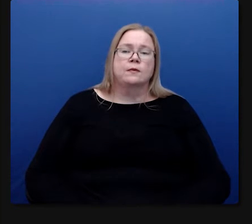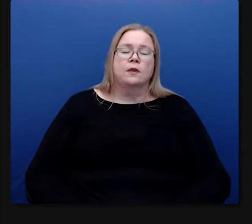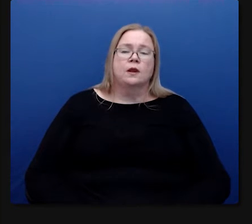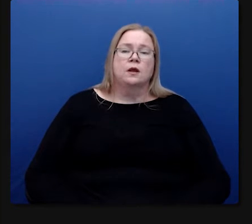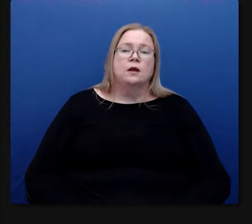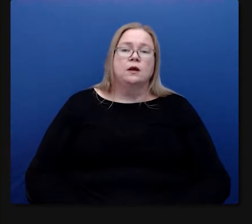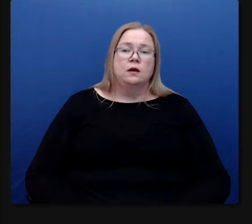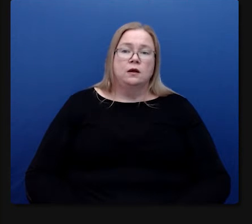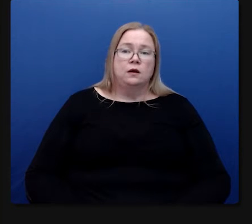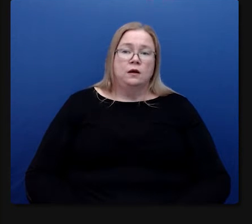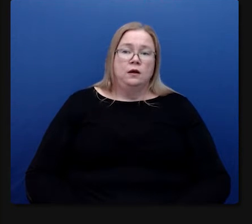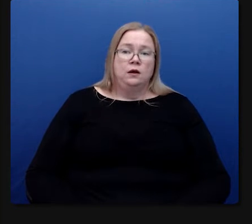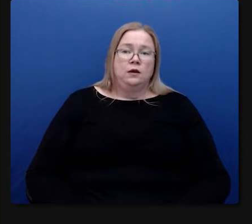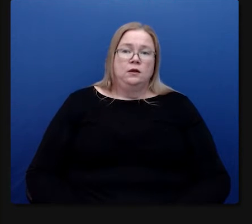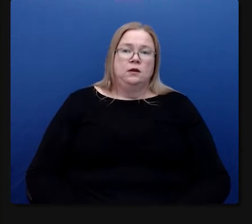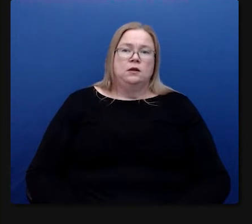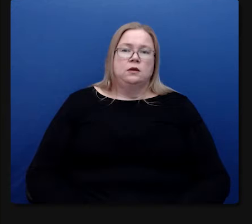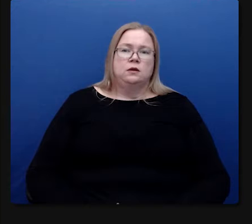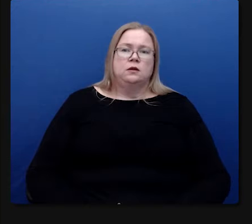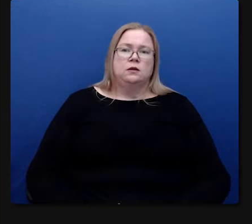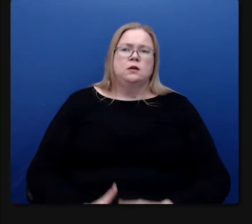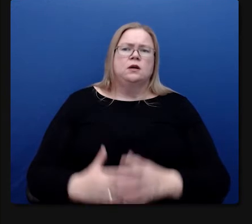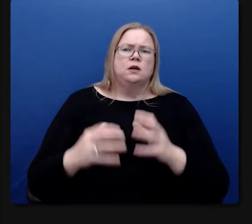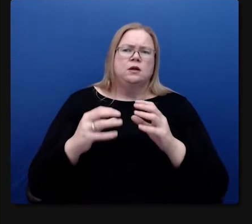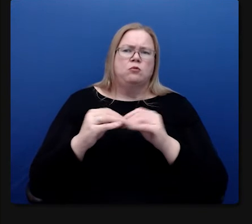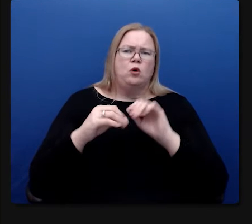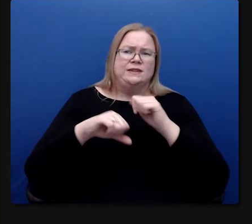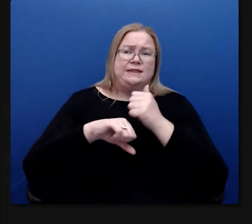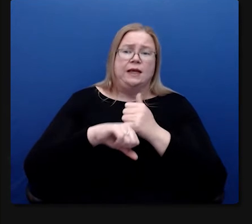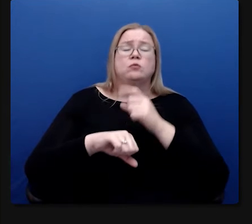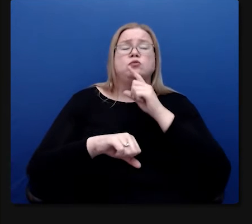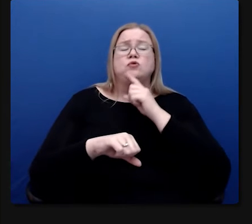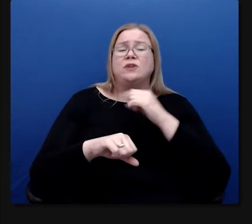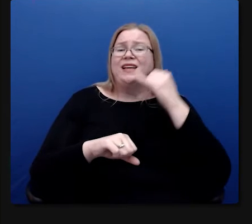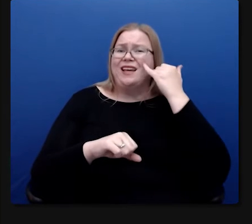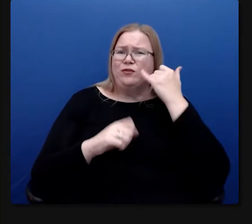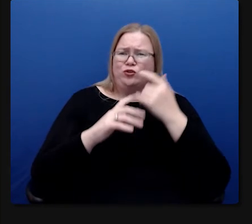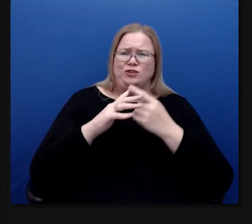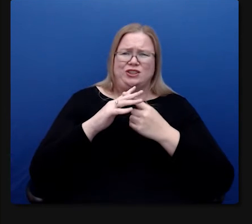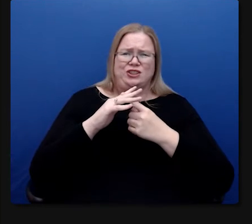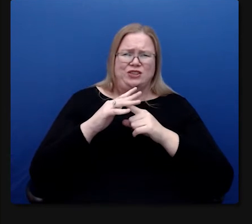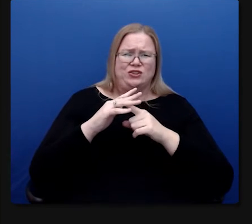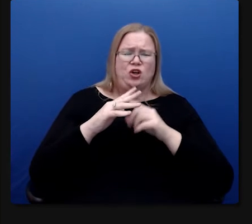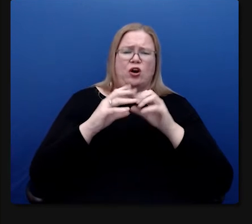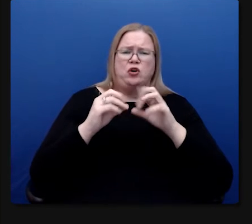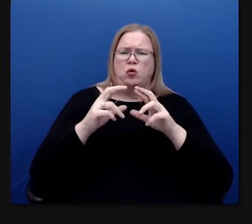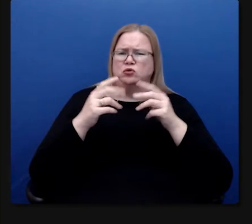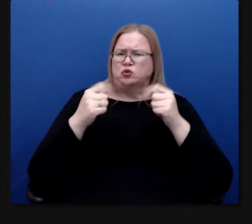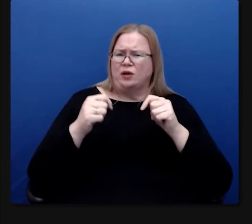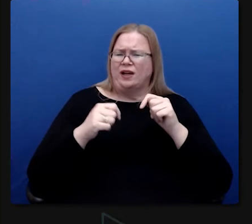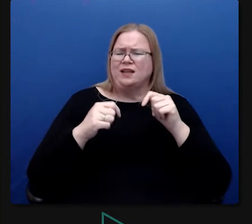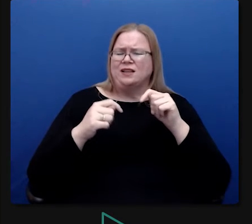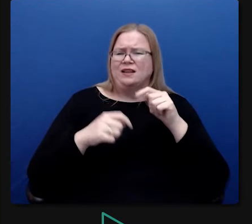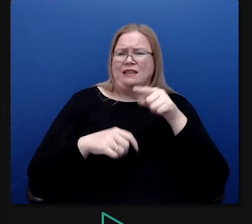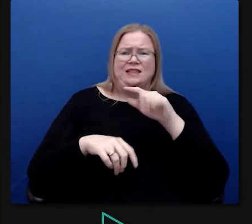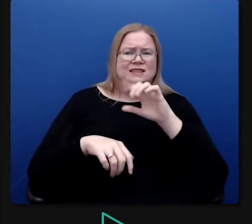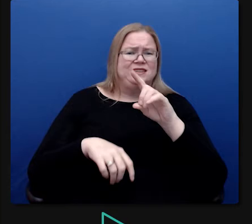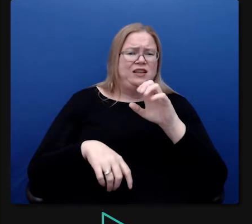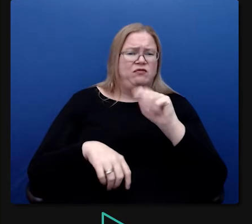For most setups, just, especially if you're just getting started or just trying out the VM, these defaults are fine.